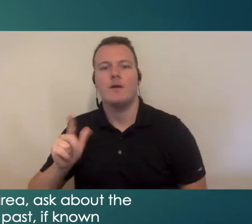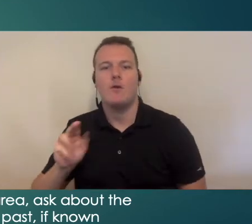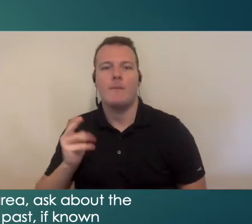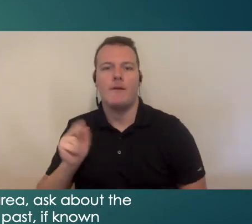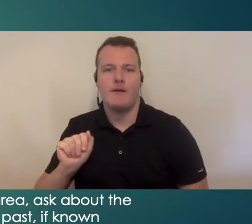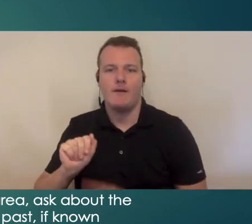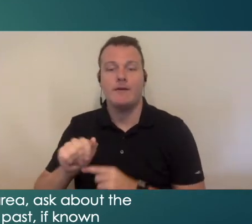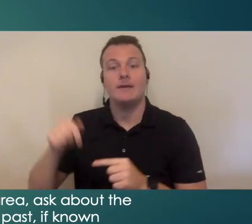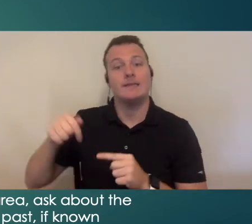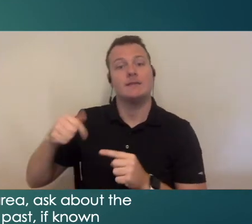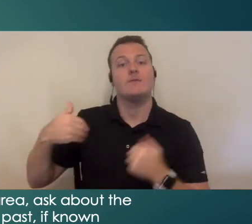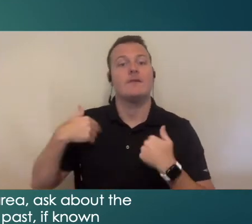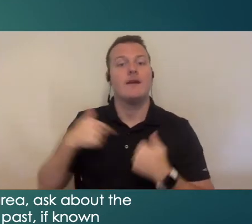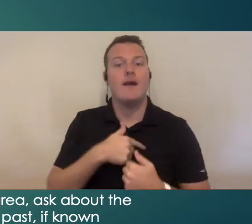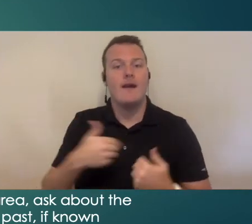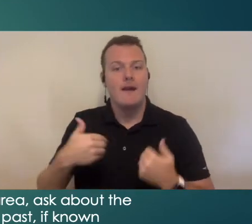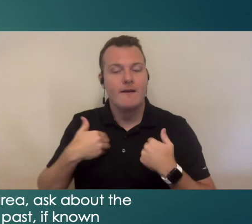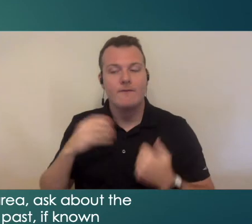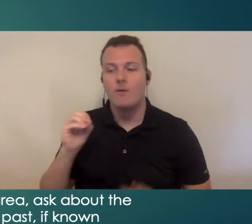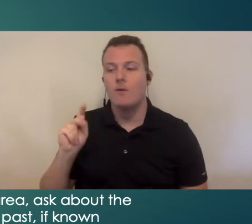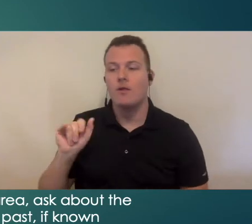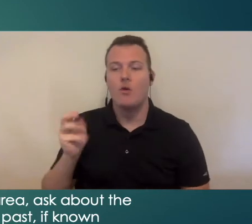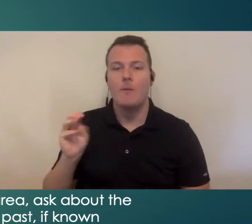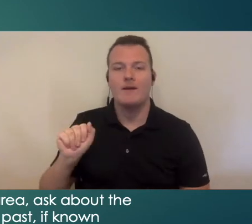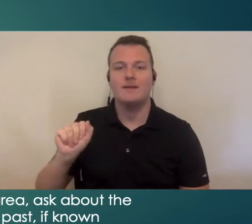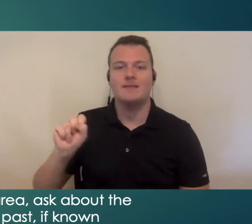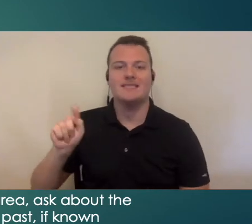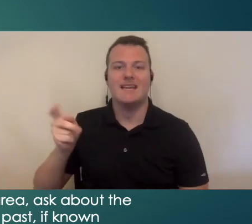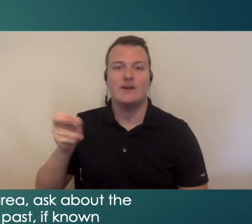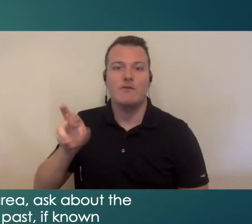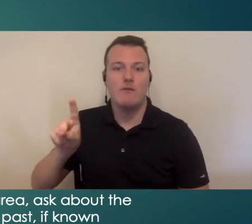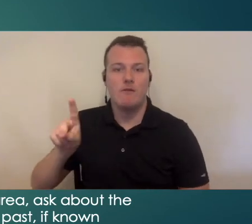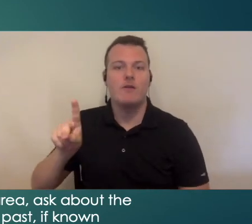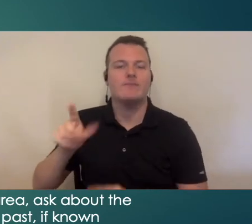here what's called the Oklahoma Standard, which is your basic kind of southern